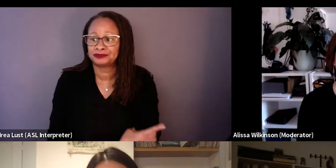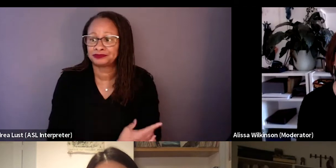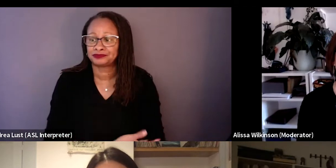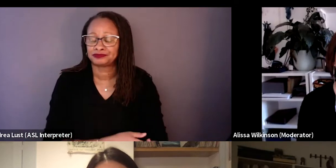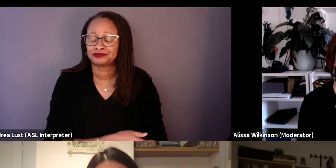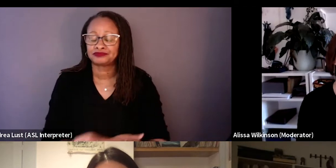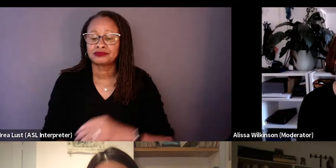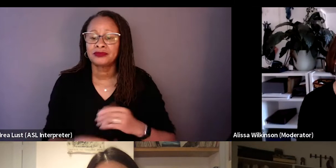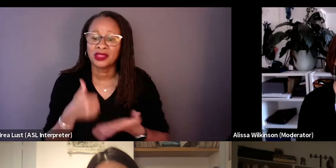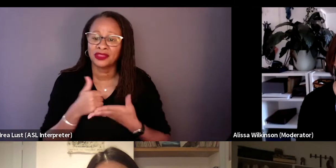the understanding of her story?